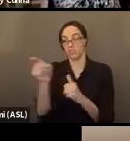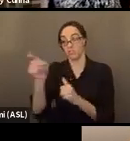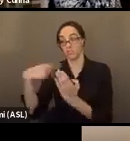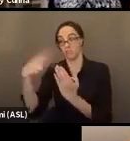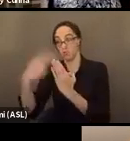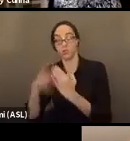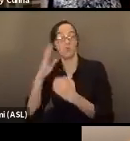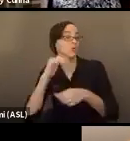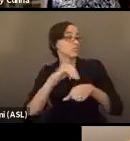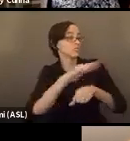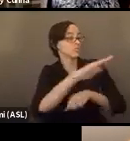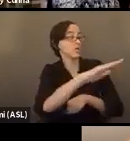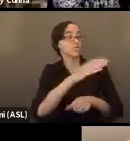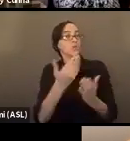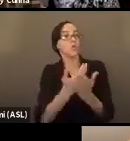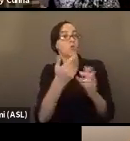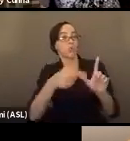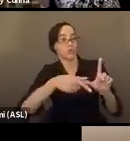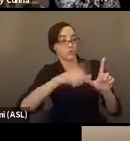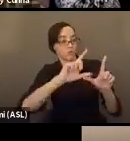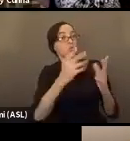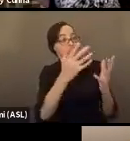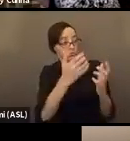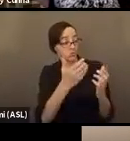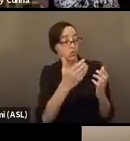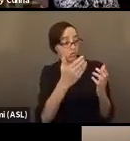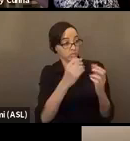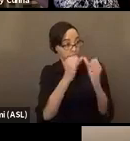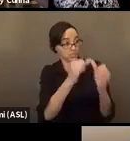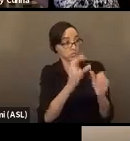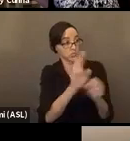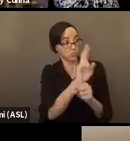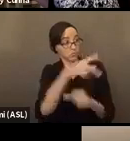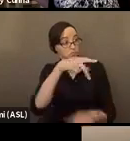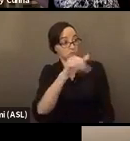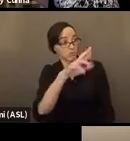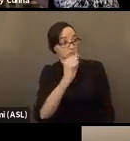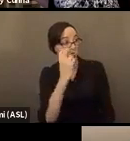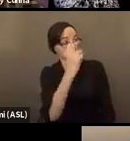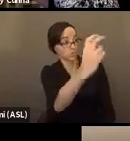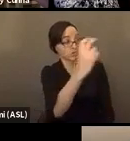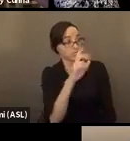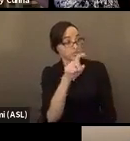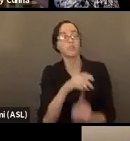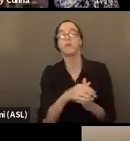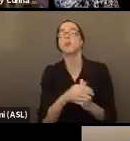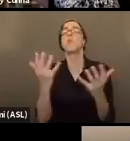paratransit but what if something happens that all of a sudden your friend or somebody can't take you